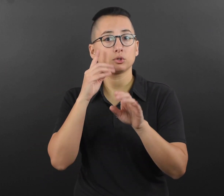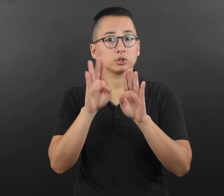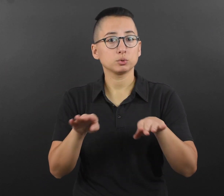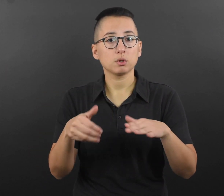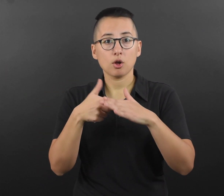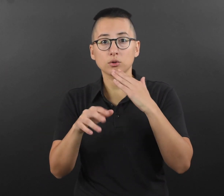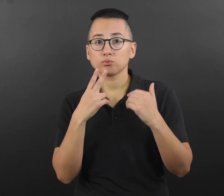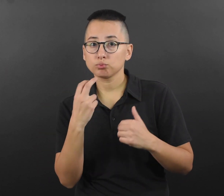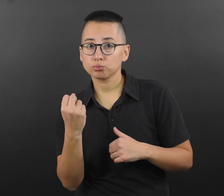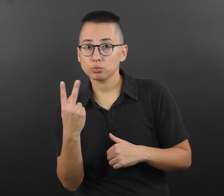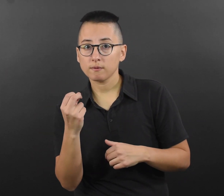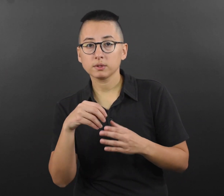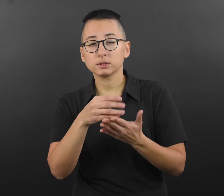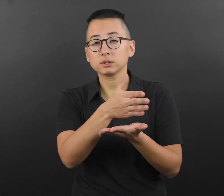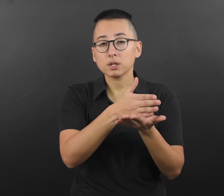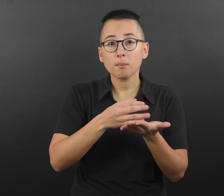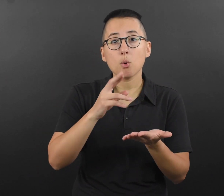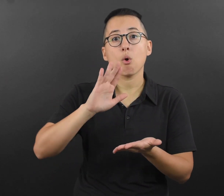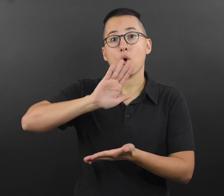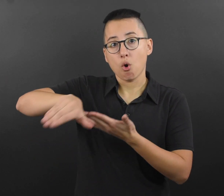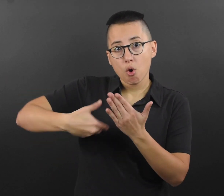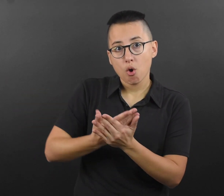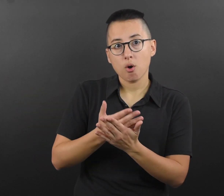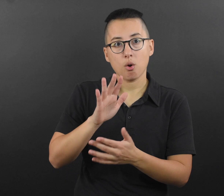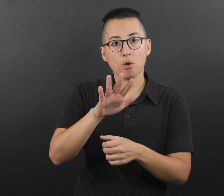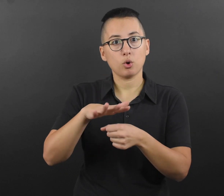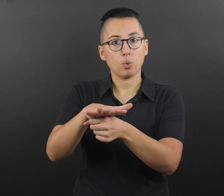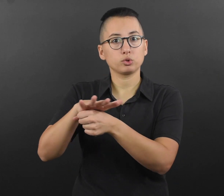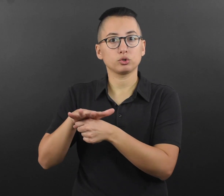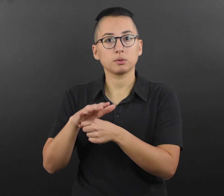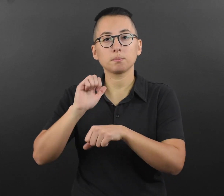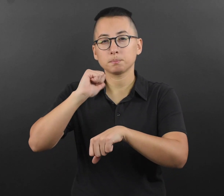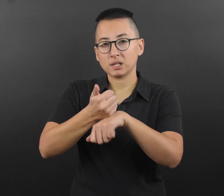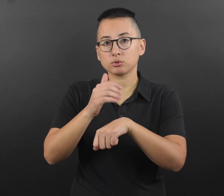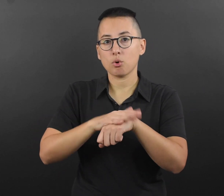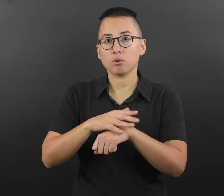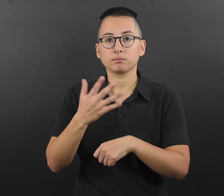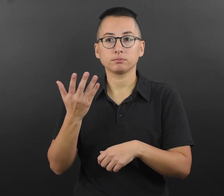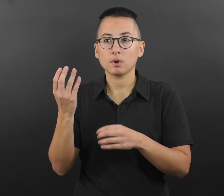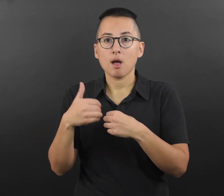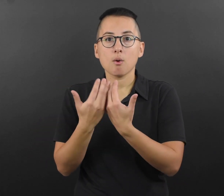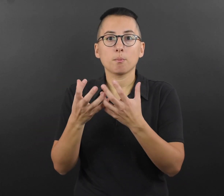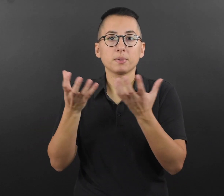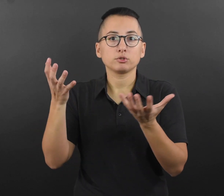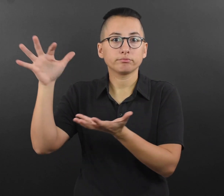12 in some or all their locations, based on their supply from the federal government.